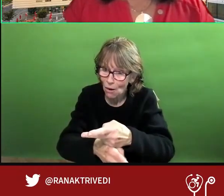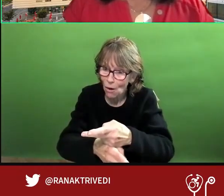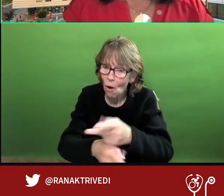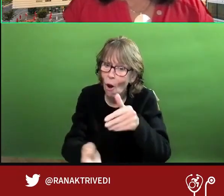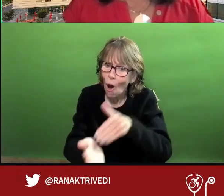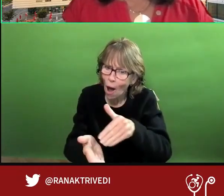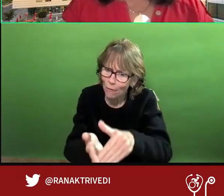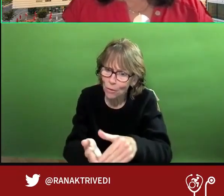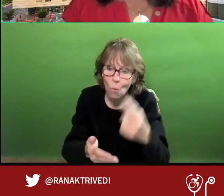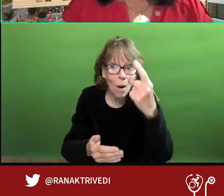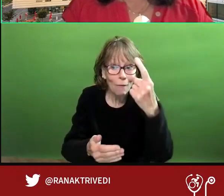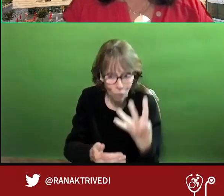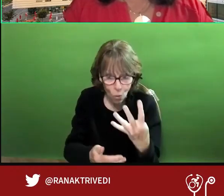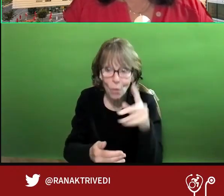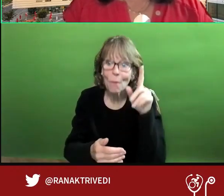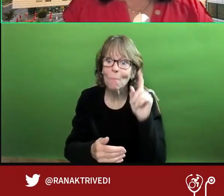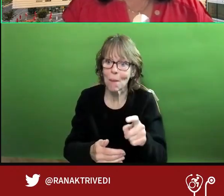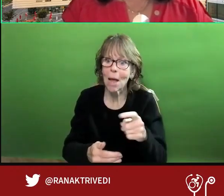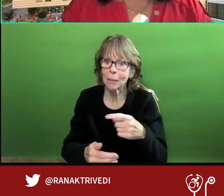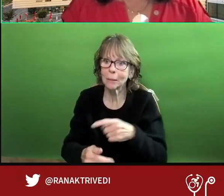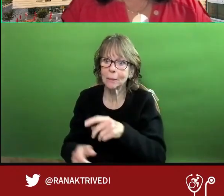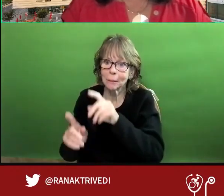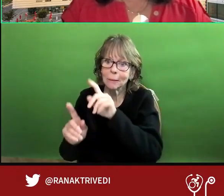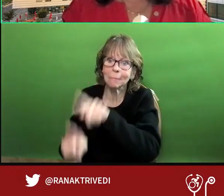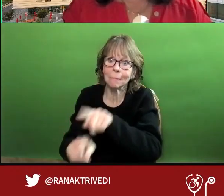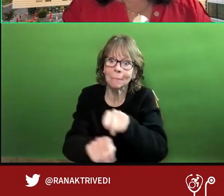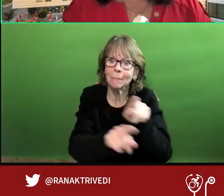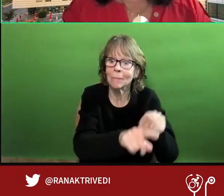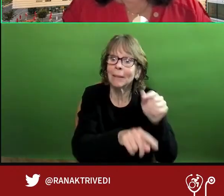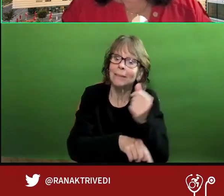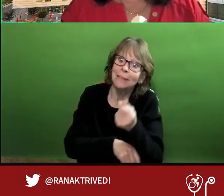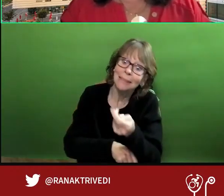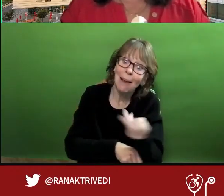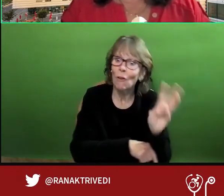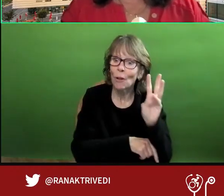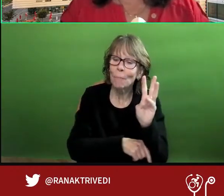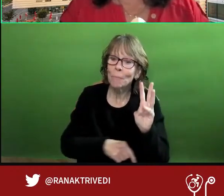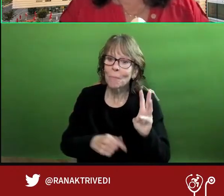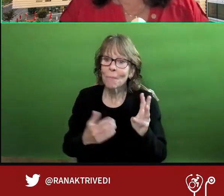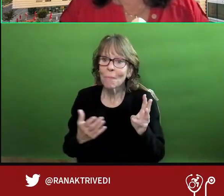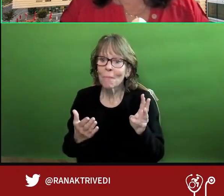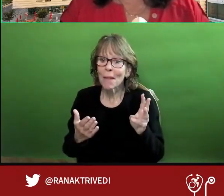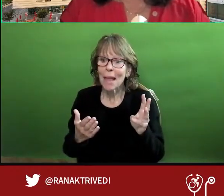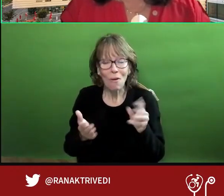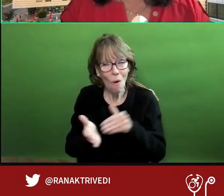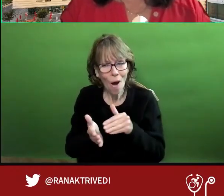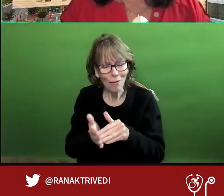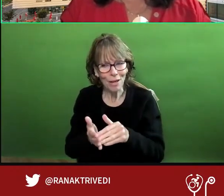And what is not surprising perhaps is that 1 in 5 caregivers also have a disability. So it really